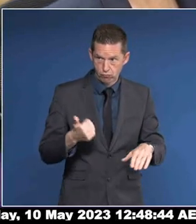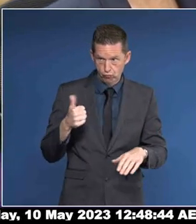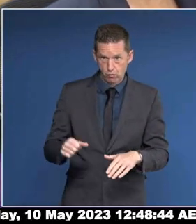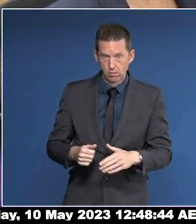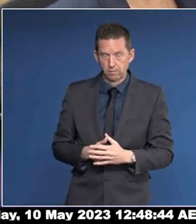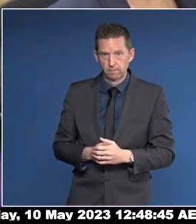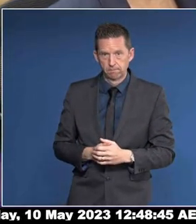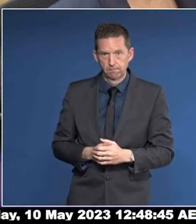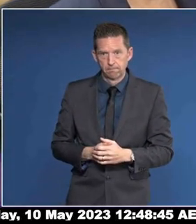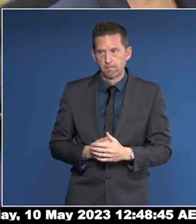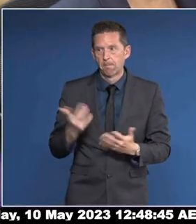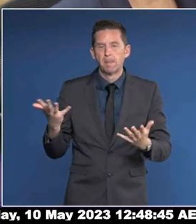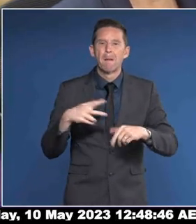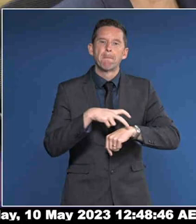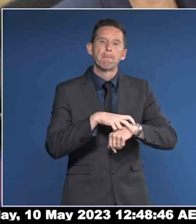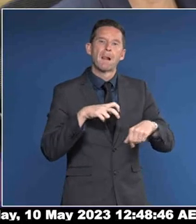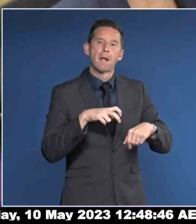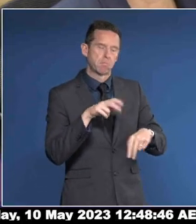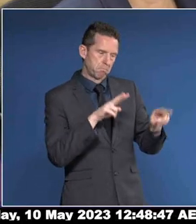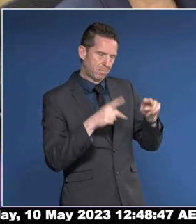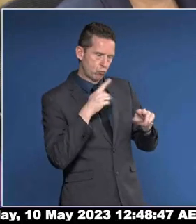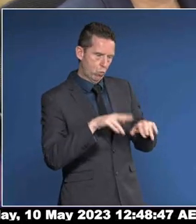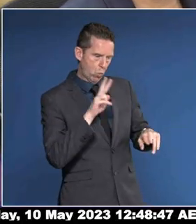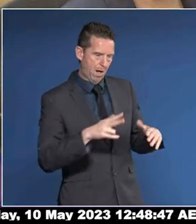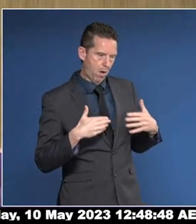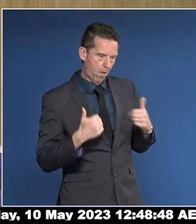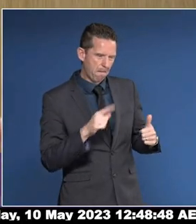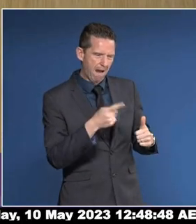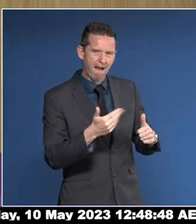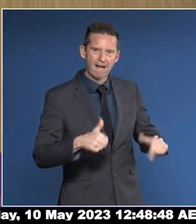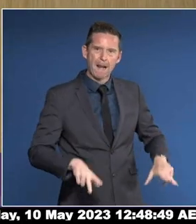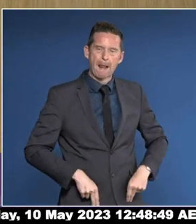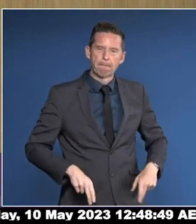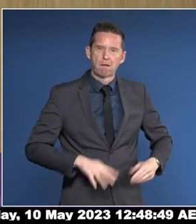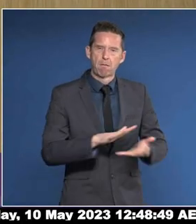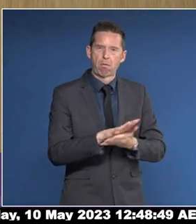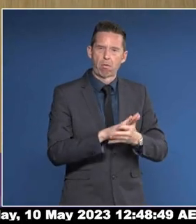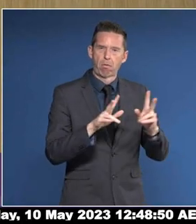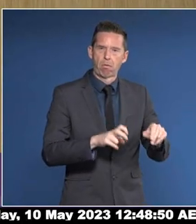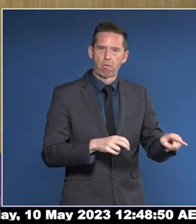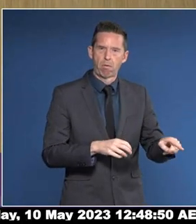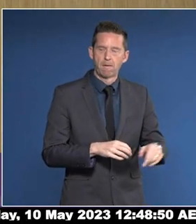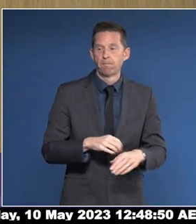'Police observed children to be healthy but were obviously wearing soiled nappies.' So - MS EASTMAN: Yes, they observed them but I'm putting to you they didn't make any